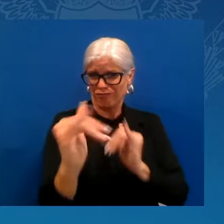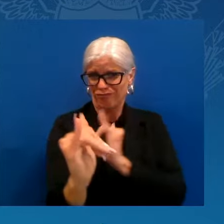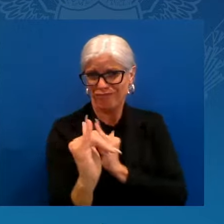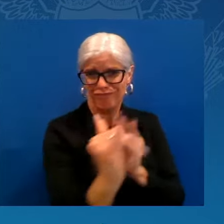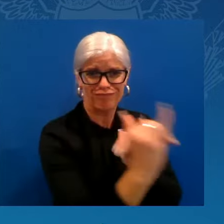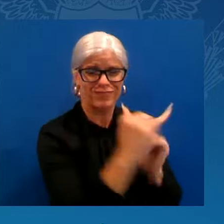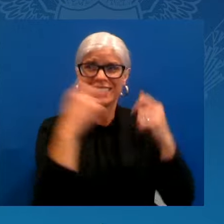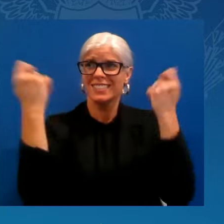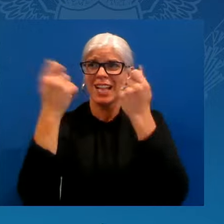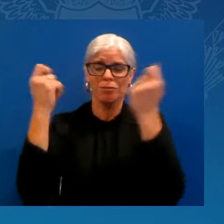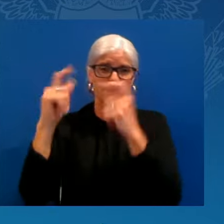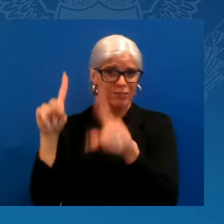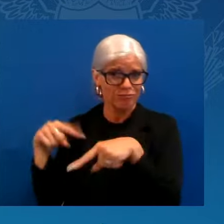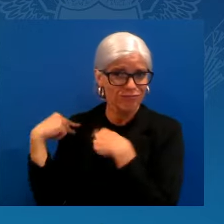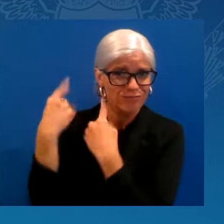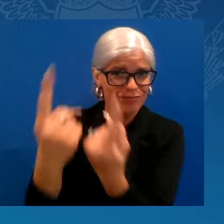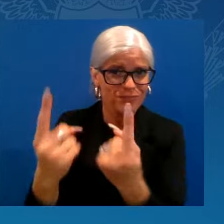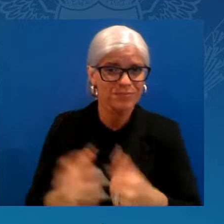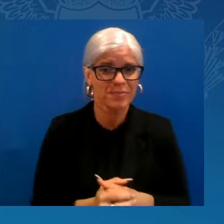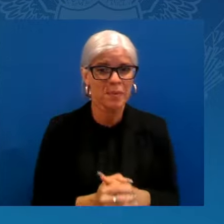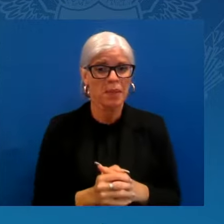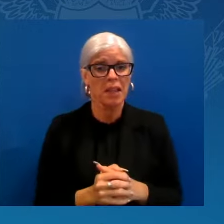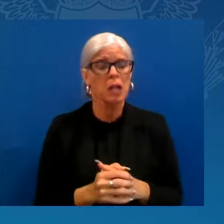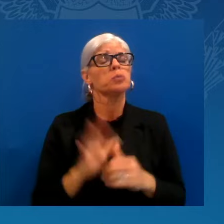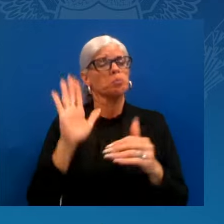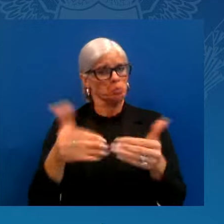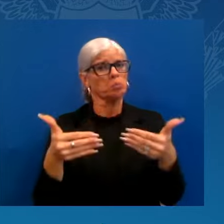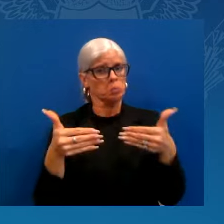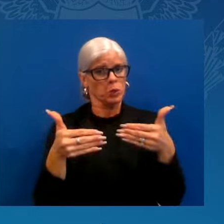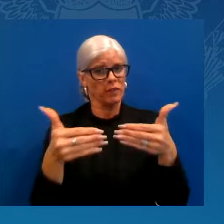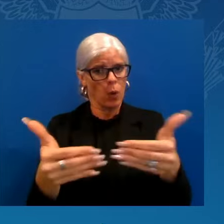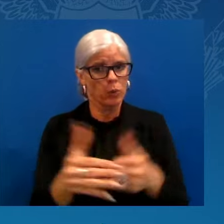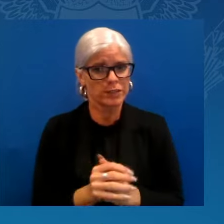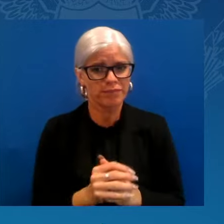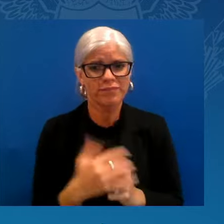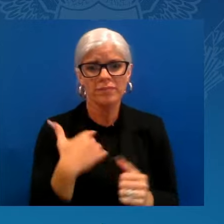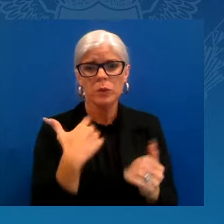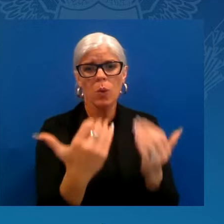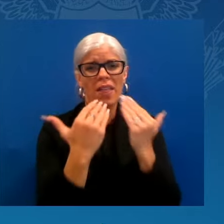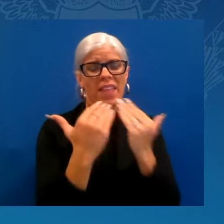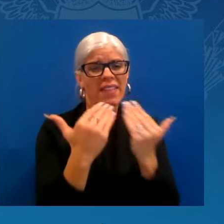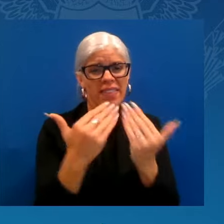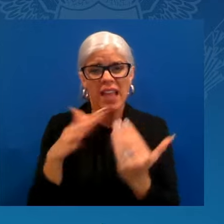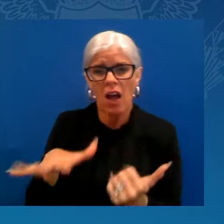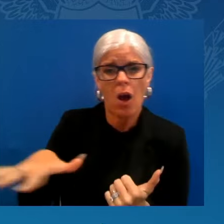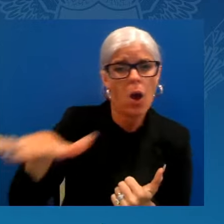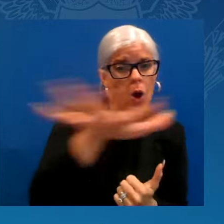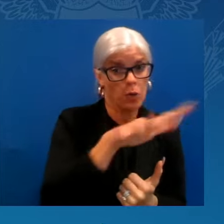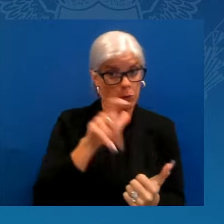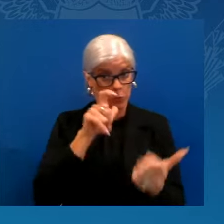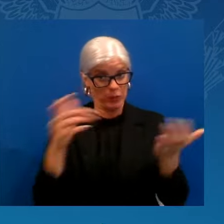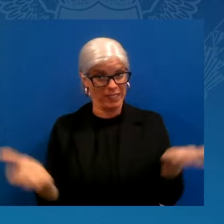I will say that I want to thank everyone who is here and to recognize that tonight we gather to, of course,